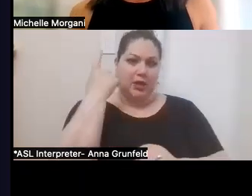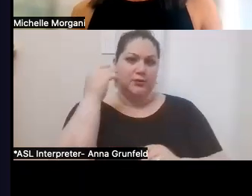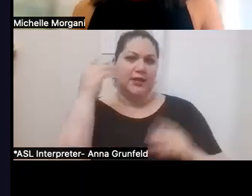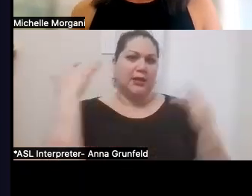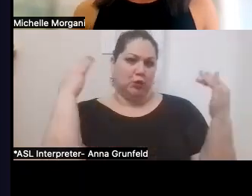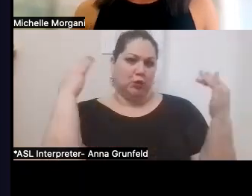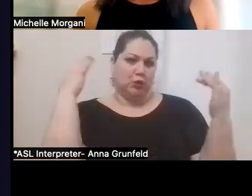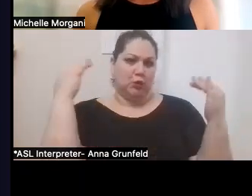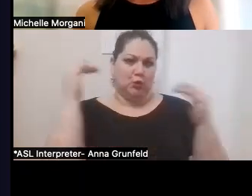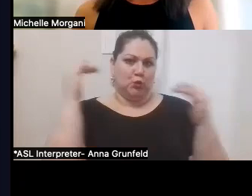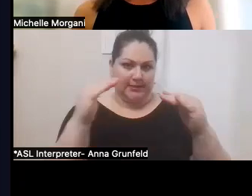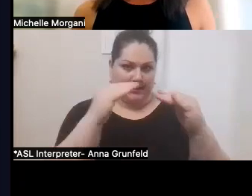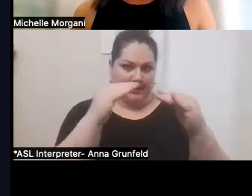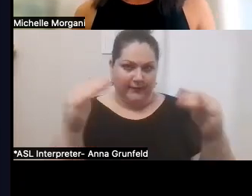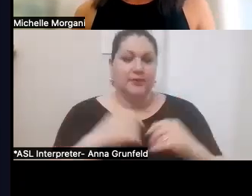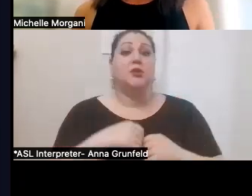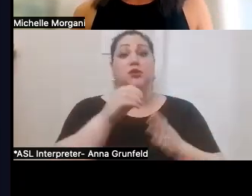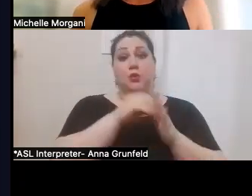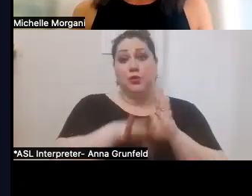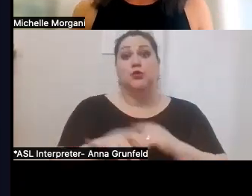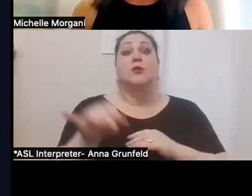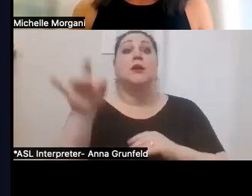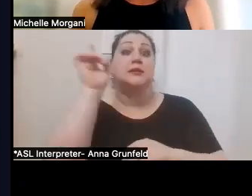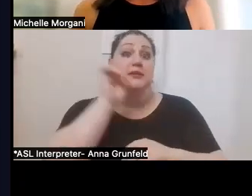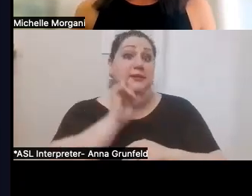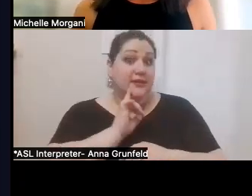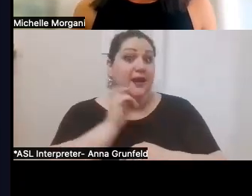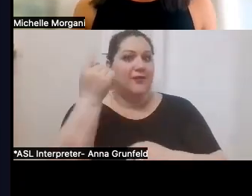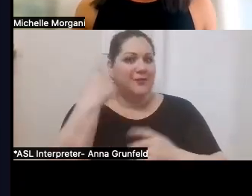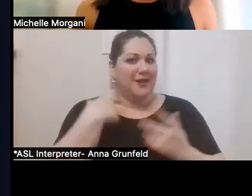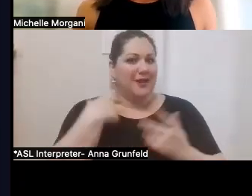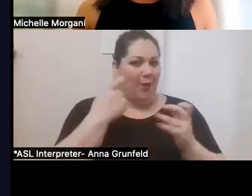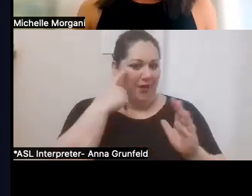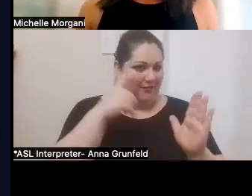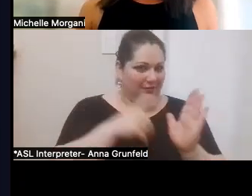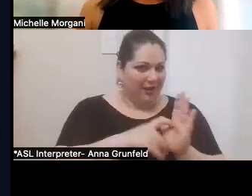While the student is deaf, I wanted to just acknowledge that noise can actually still